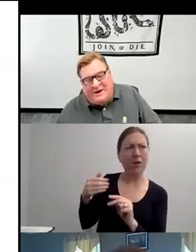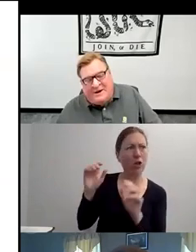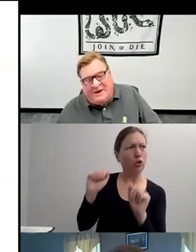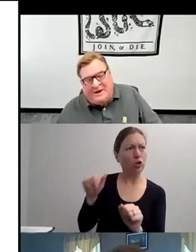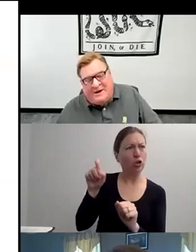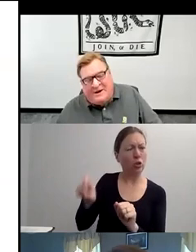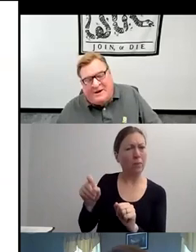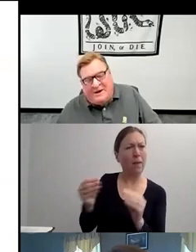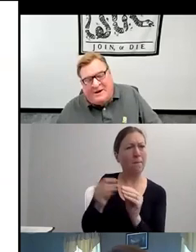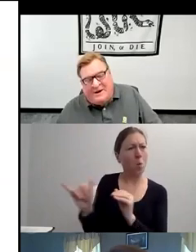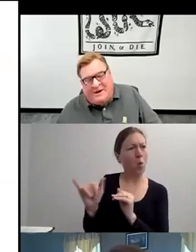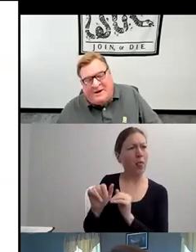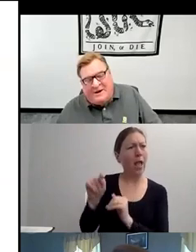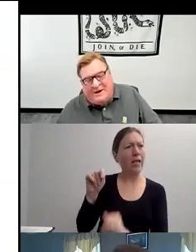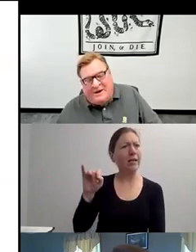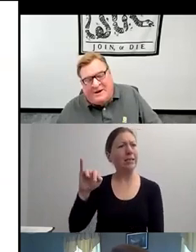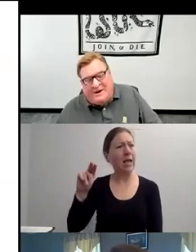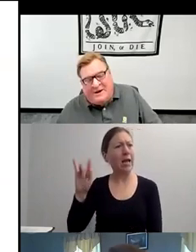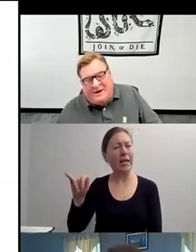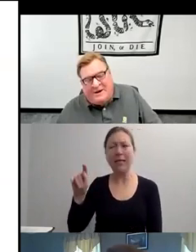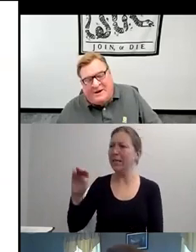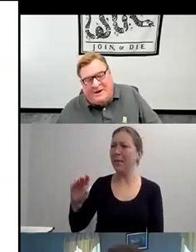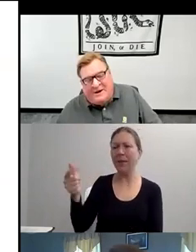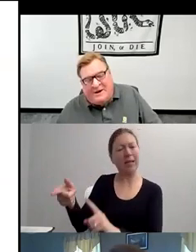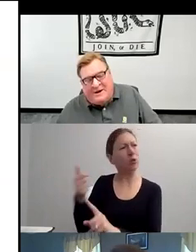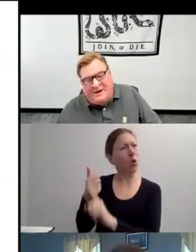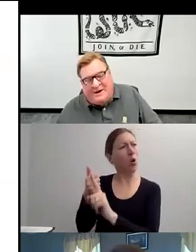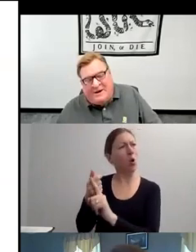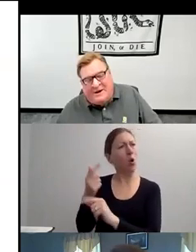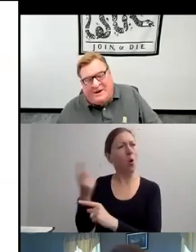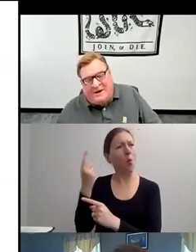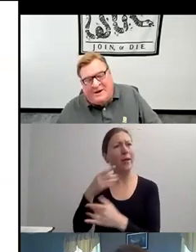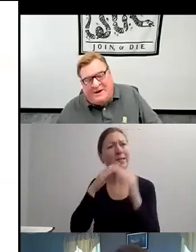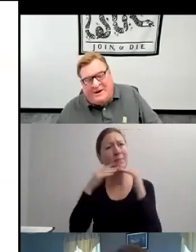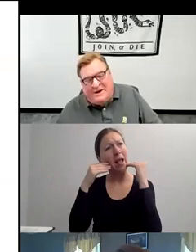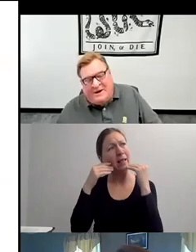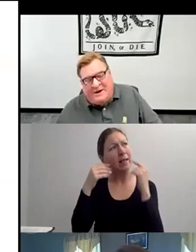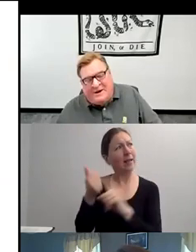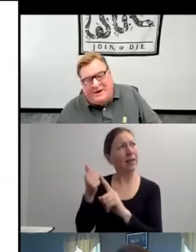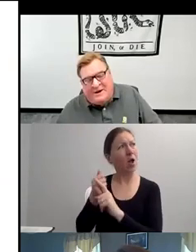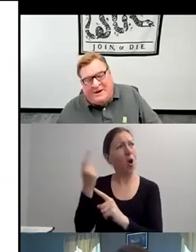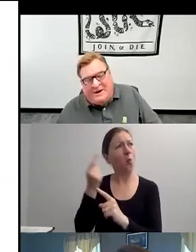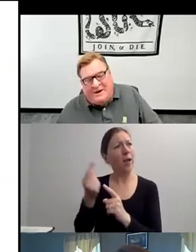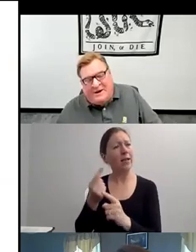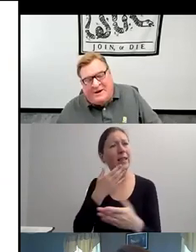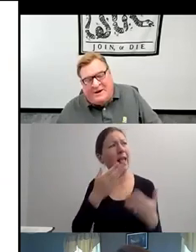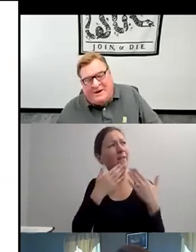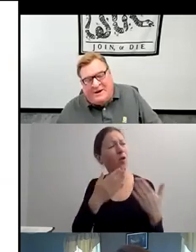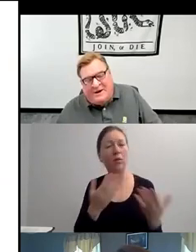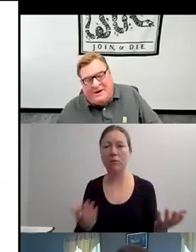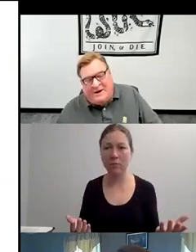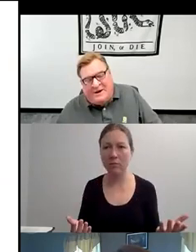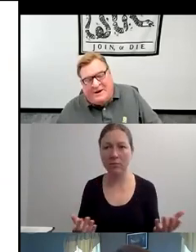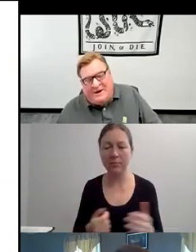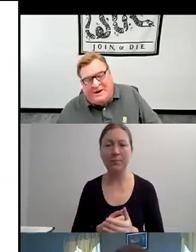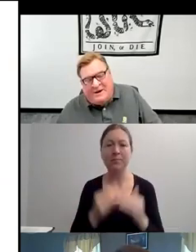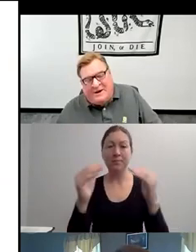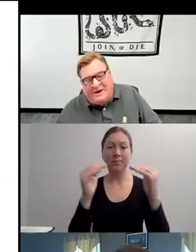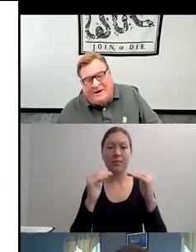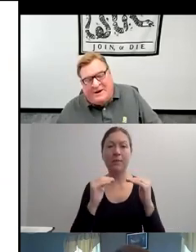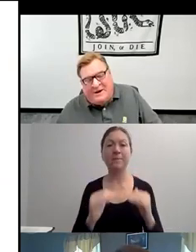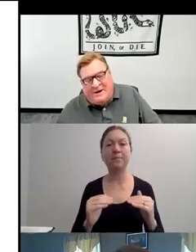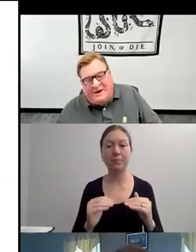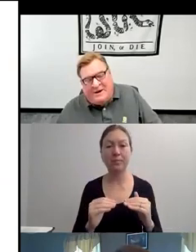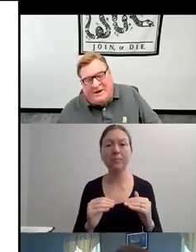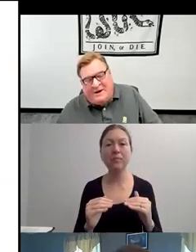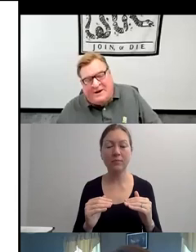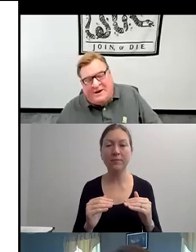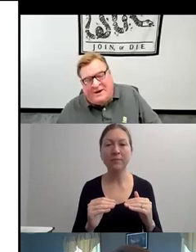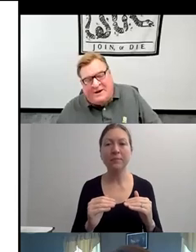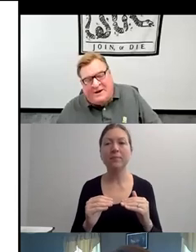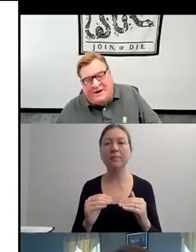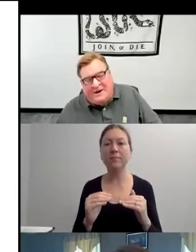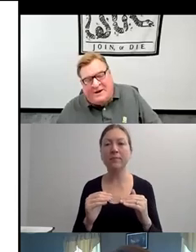THEY EXPECT THAT PEOPLE WITH DISABILITIES WILL ALWAYS HAVE FANTASTIC ATTITUDES.